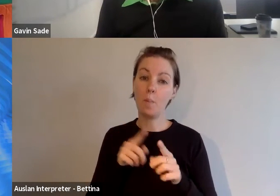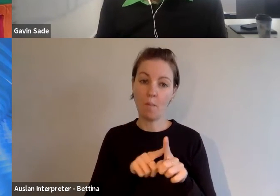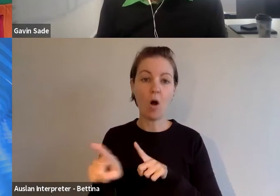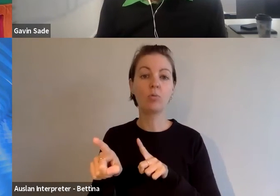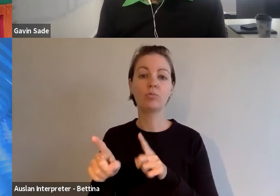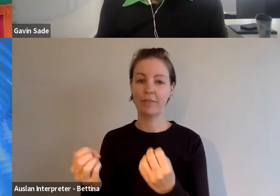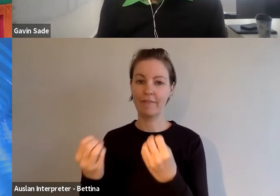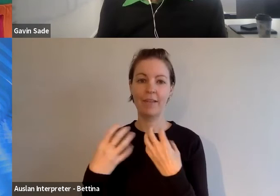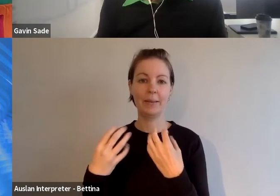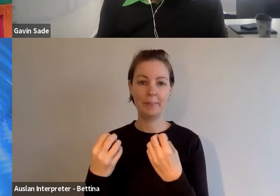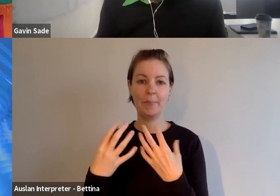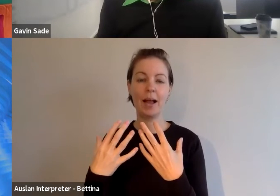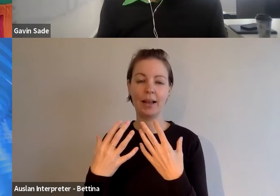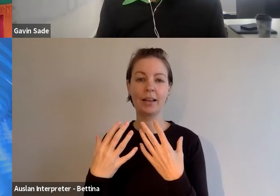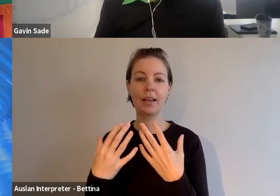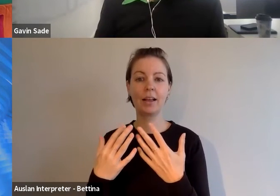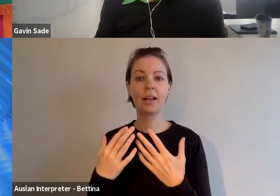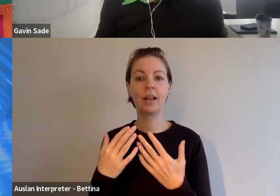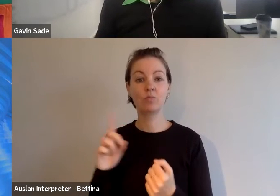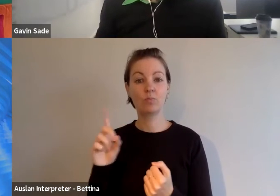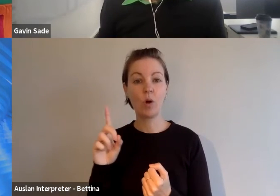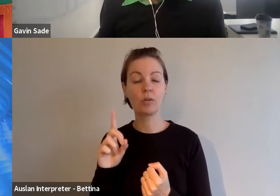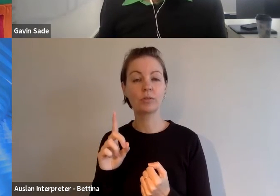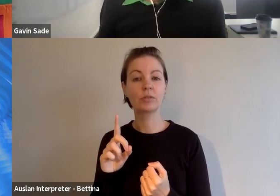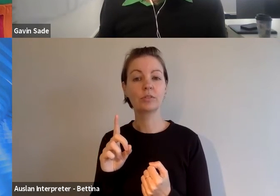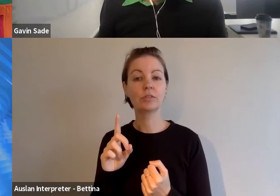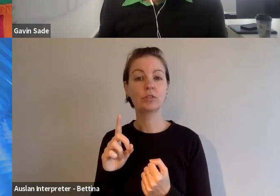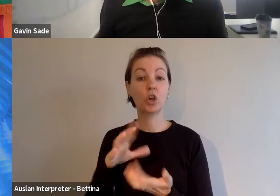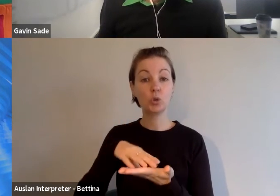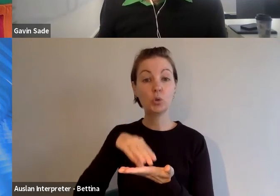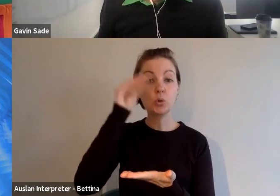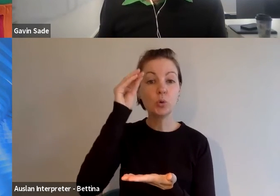was the ability for students to suggest and to bring new